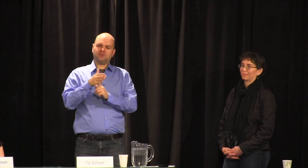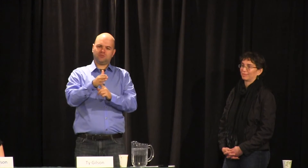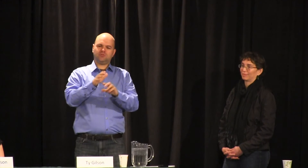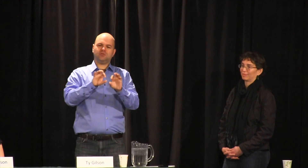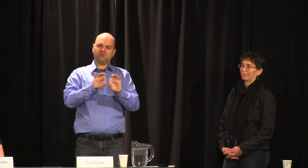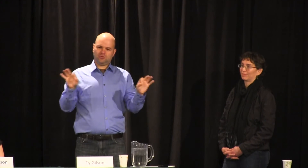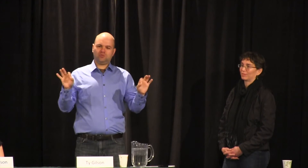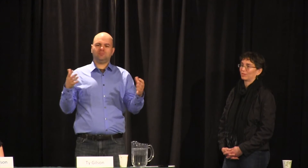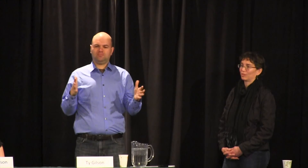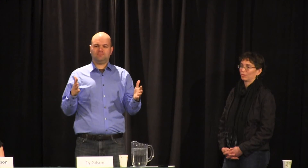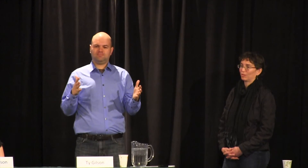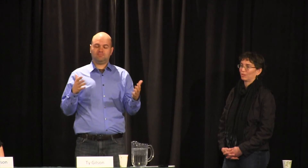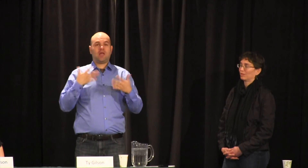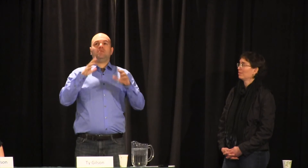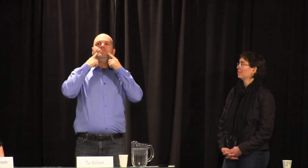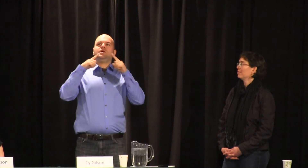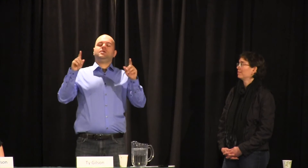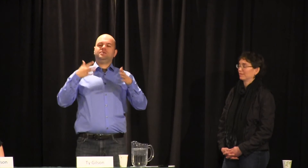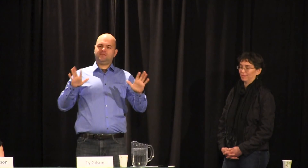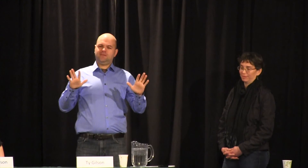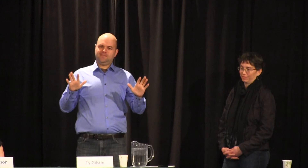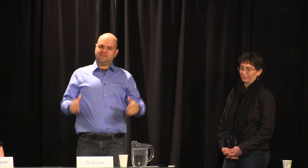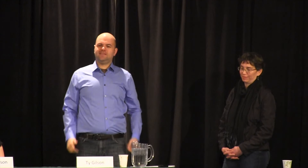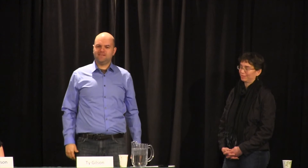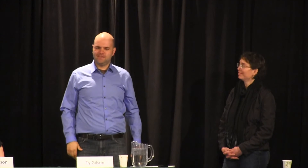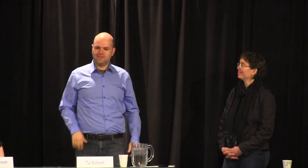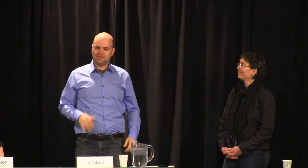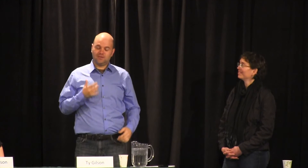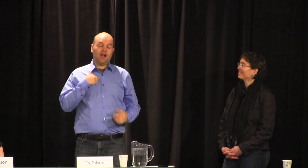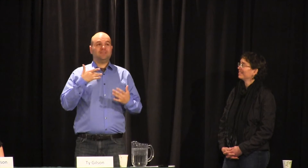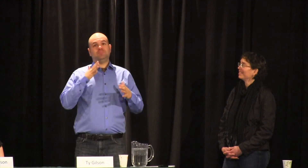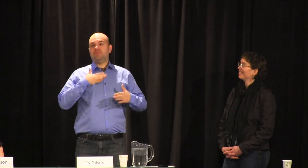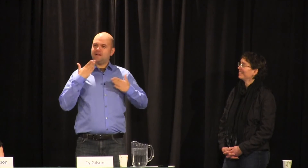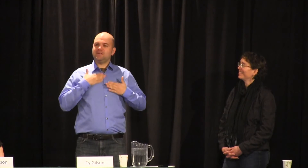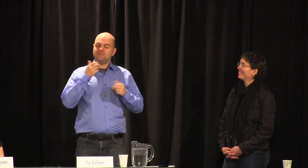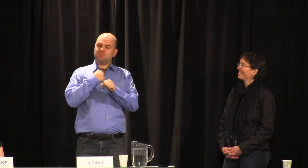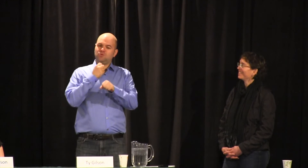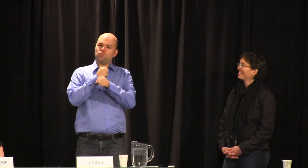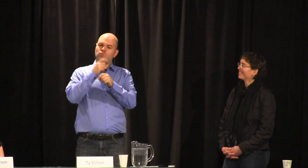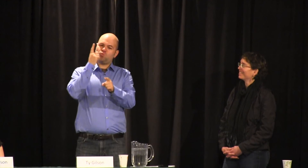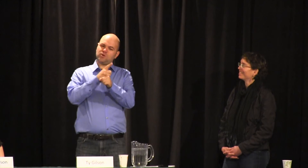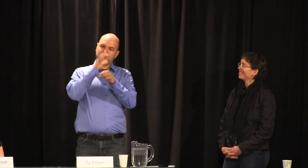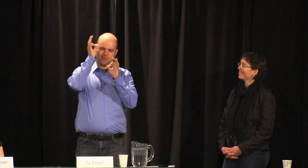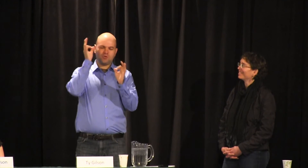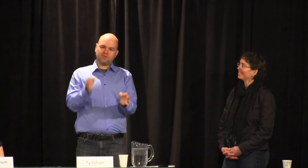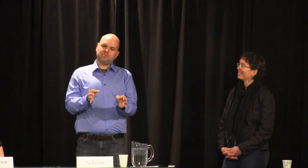for aquatic marine biology, and that's where I was able to get my degree, and I was really happy I was able